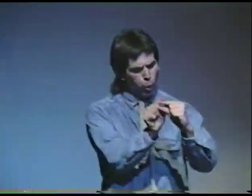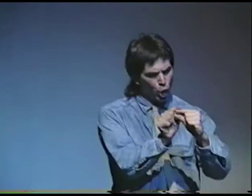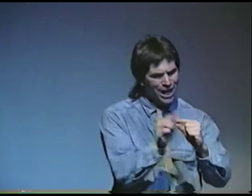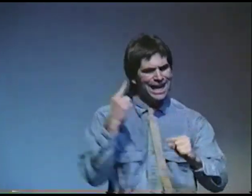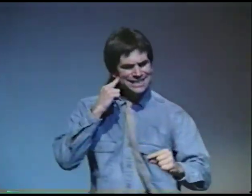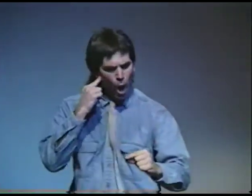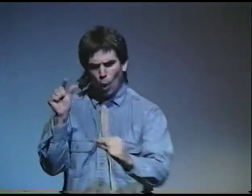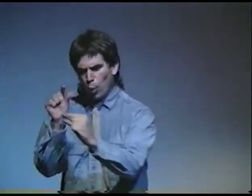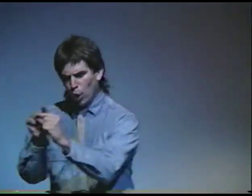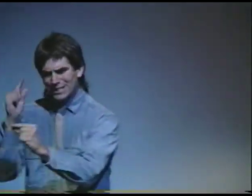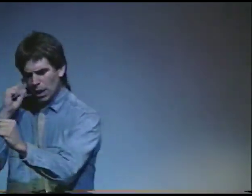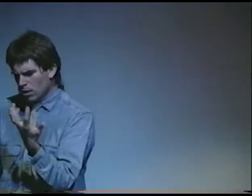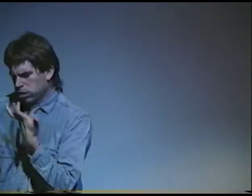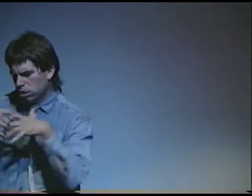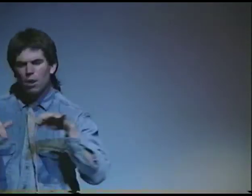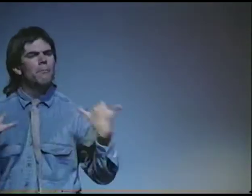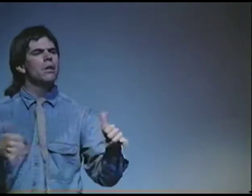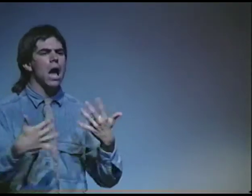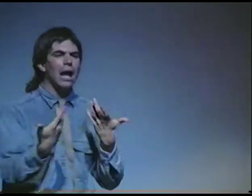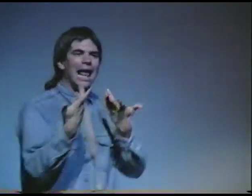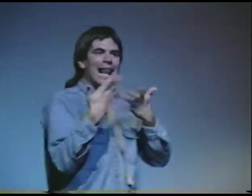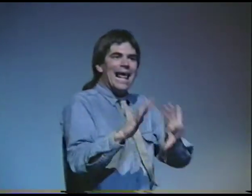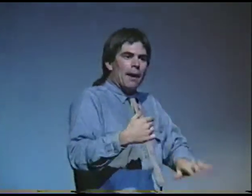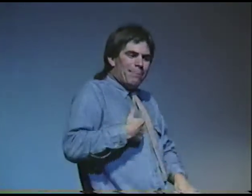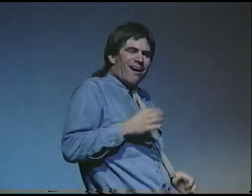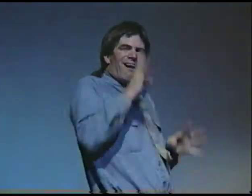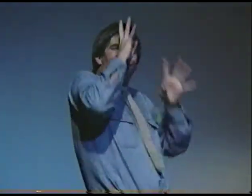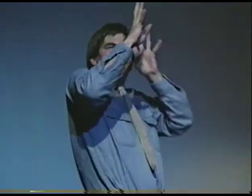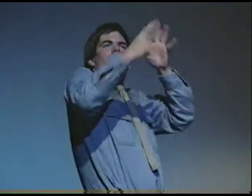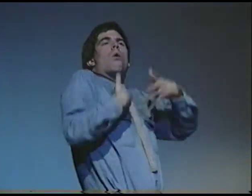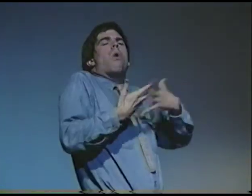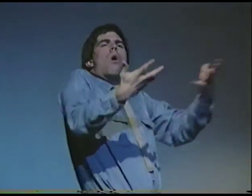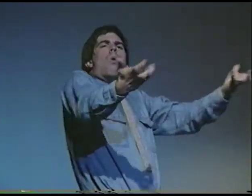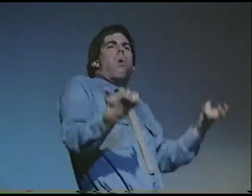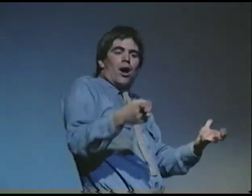Experimenting with words and sounds and playing with them.